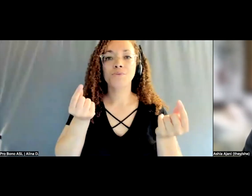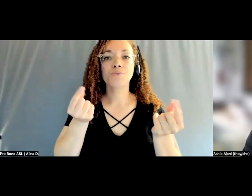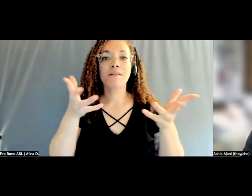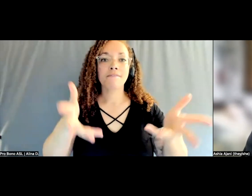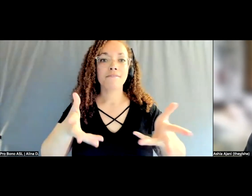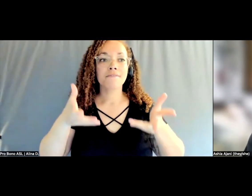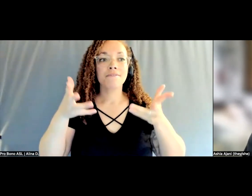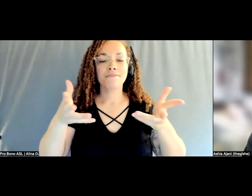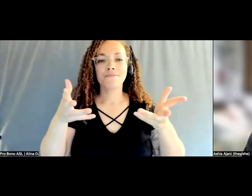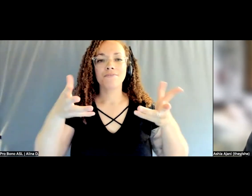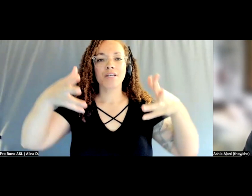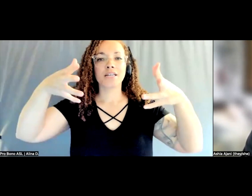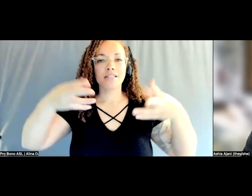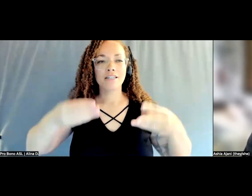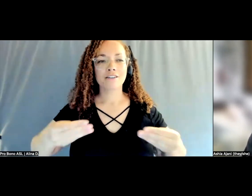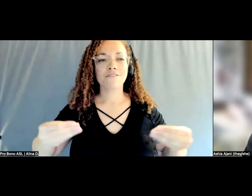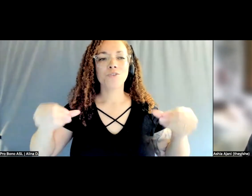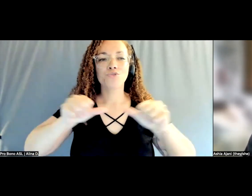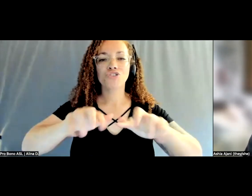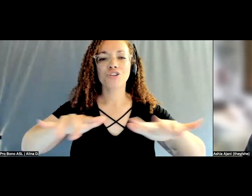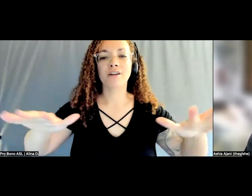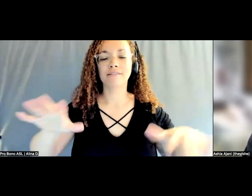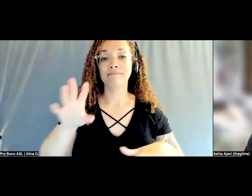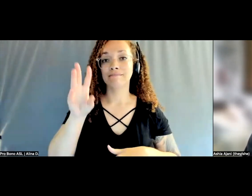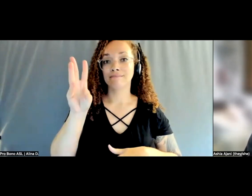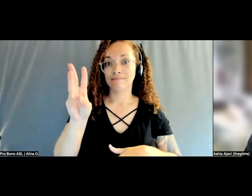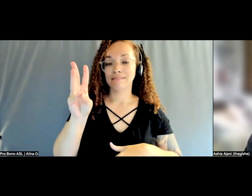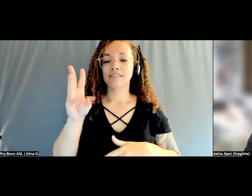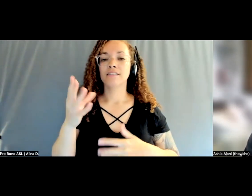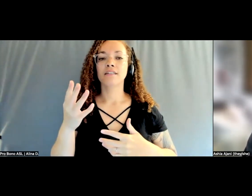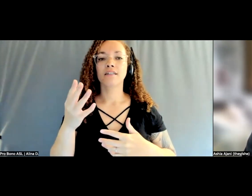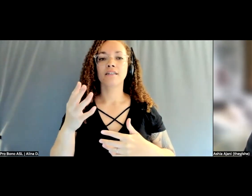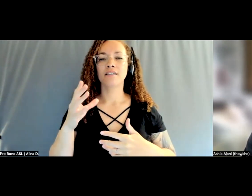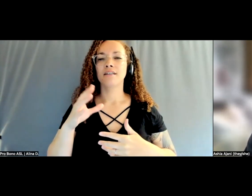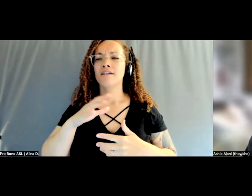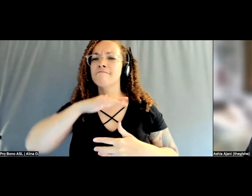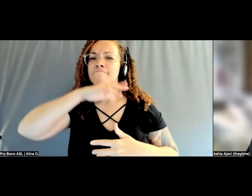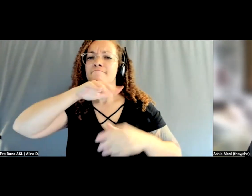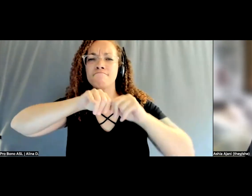6 dispersed carcinogens intermingling. breath is a necessary sacrifice to